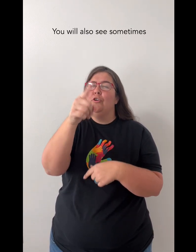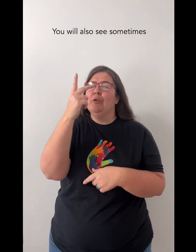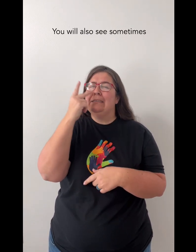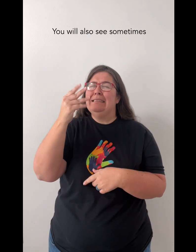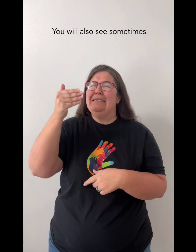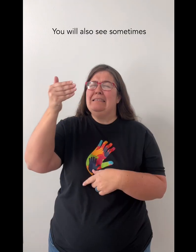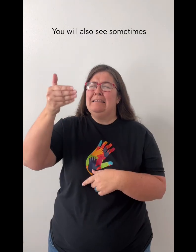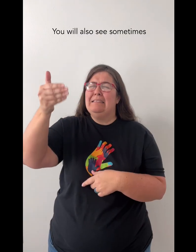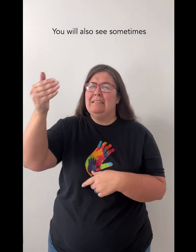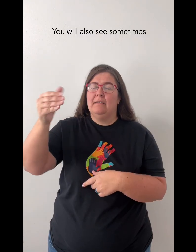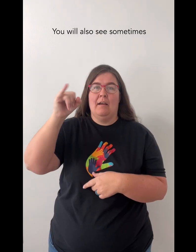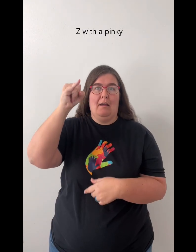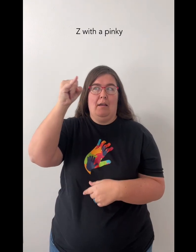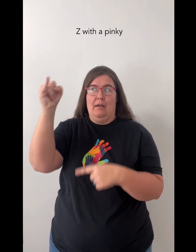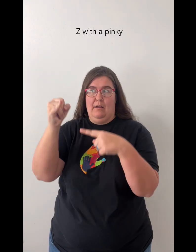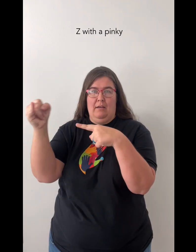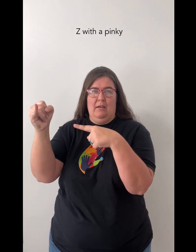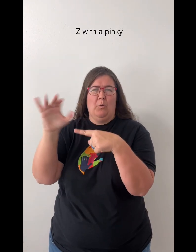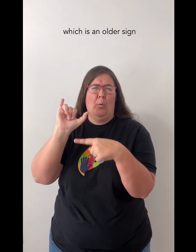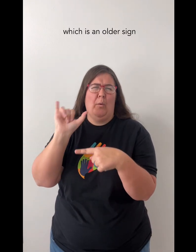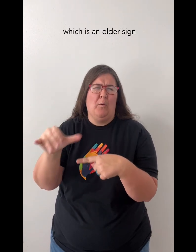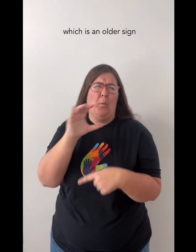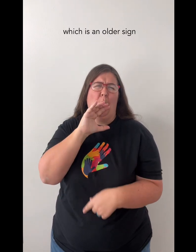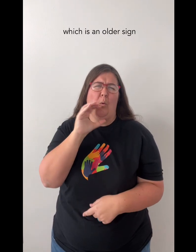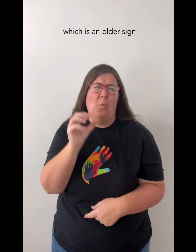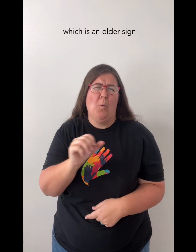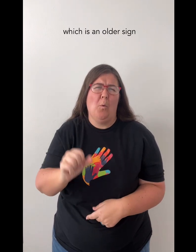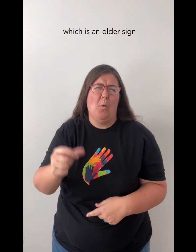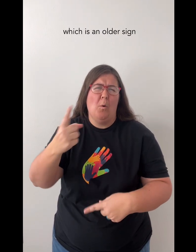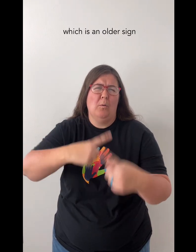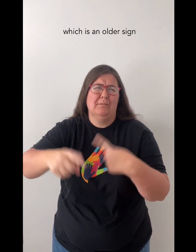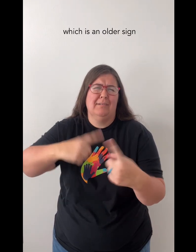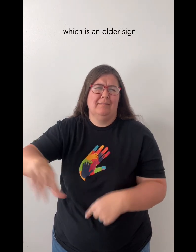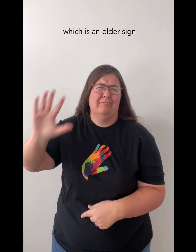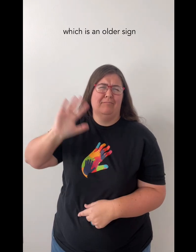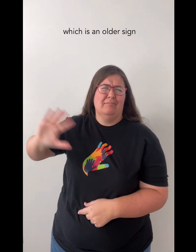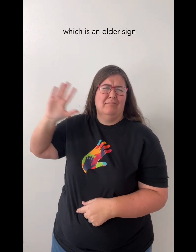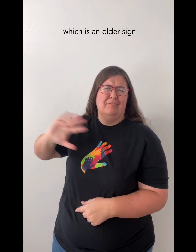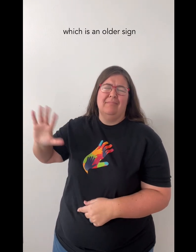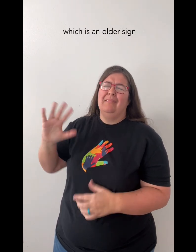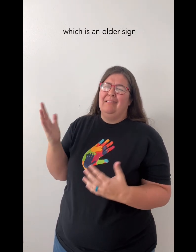You will also see sometimes Z with a pinky which is an older sign